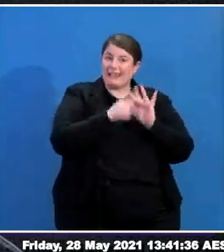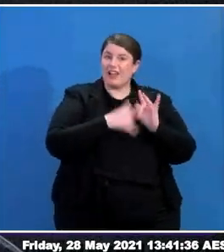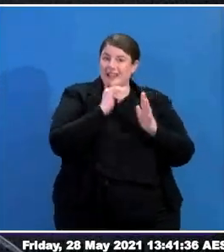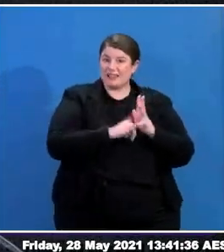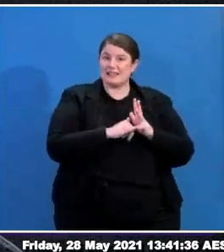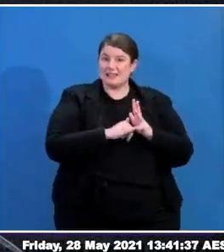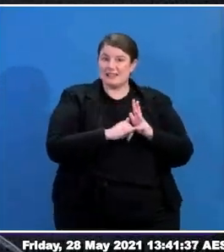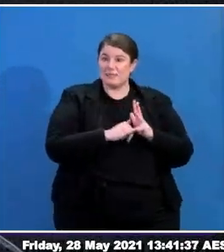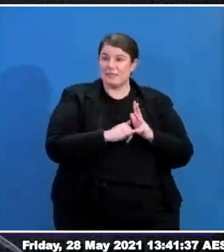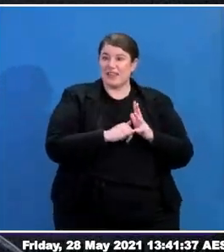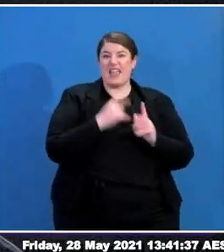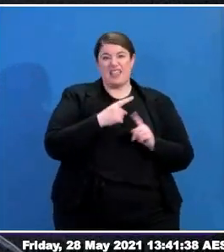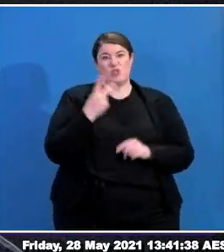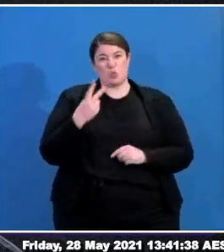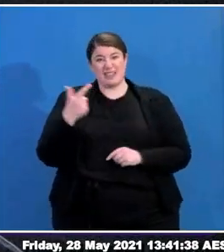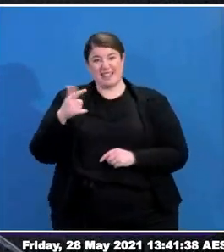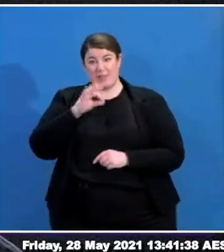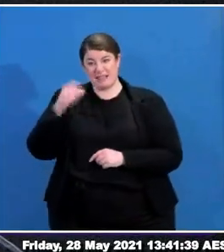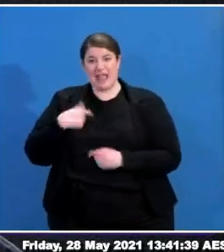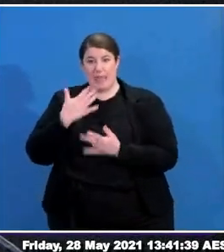about 27 per cent of our annual spend.